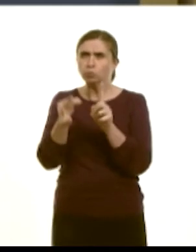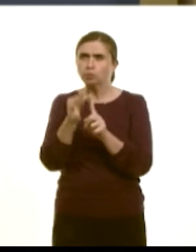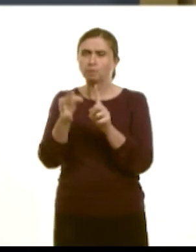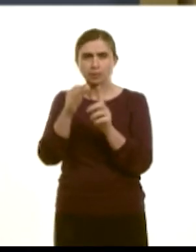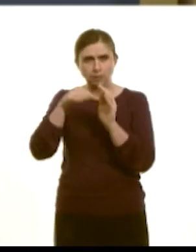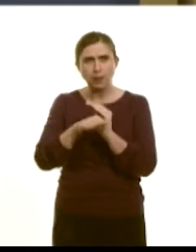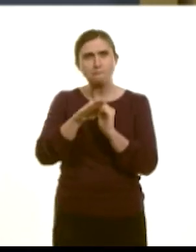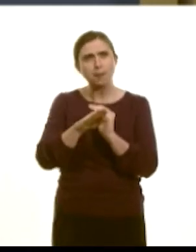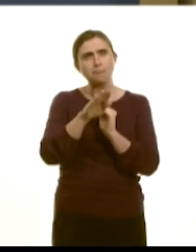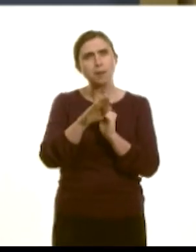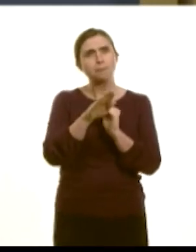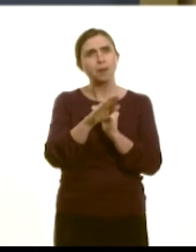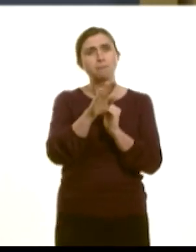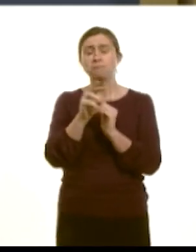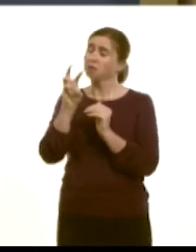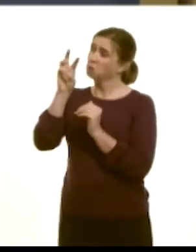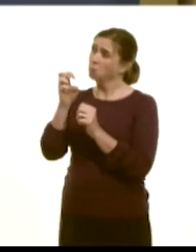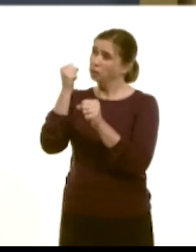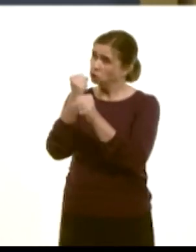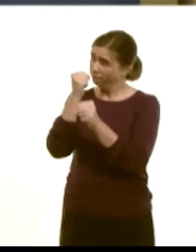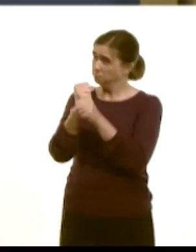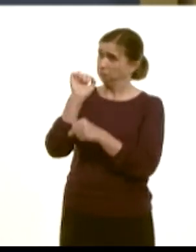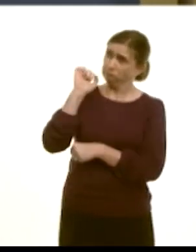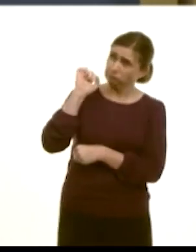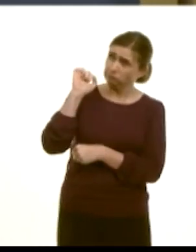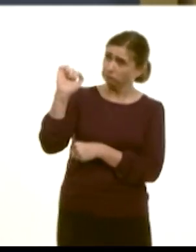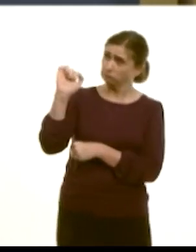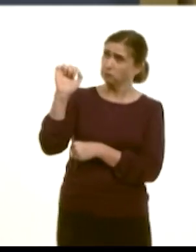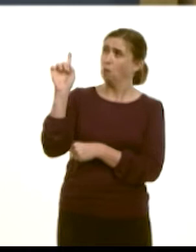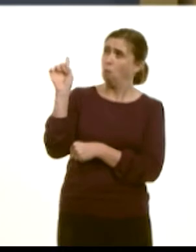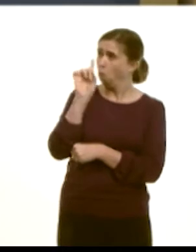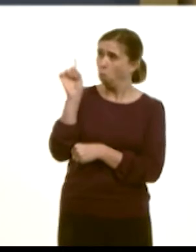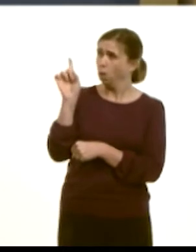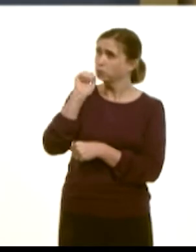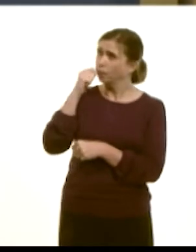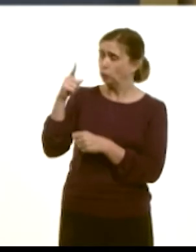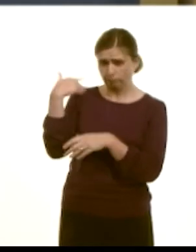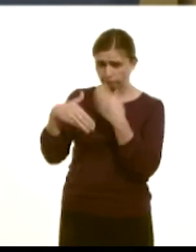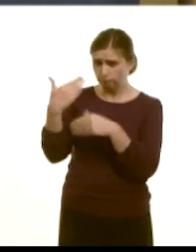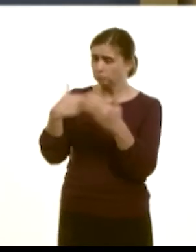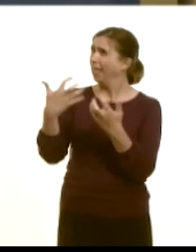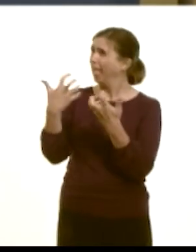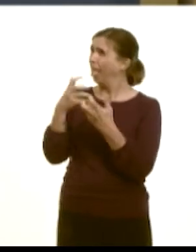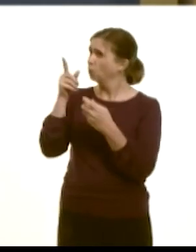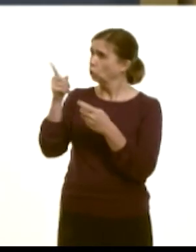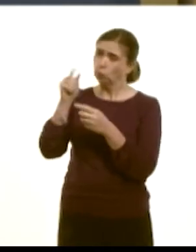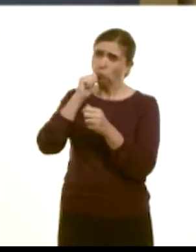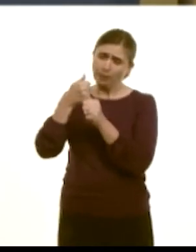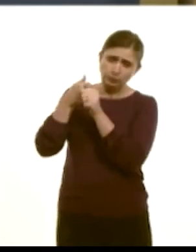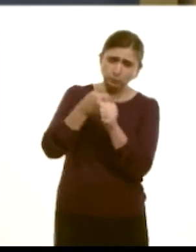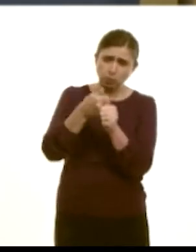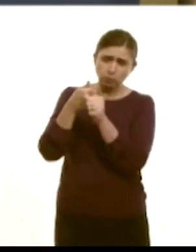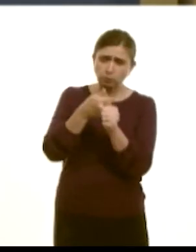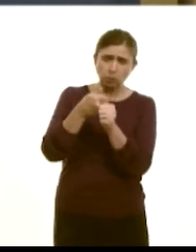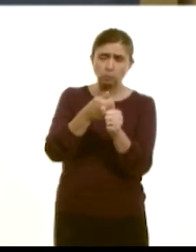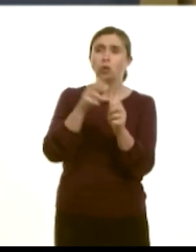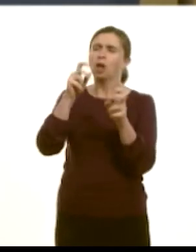First Minister, is the Welsh Government undertaking to focus the Support Your High Street campaign